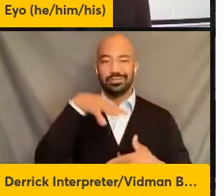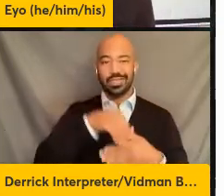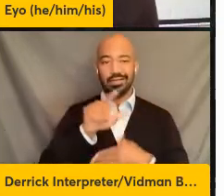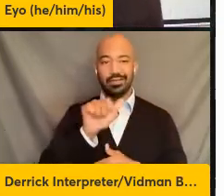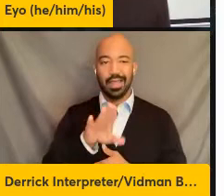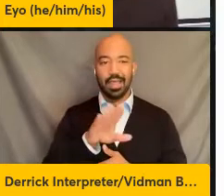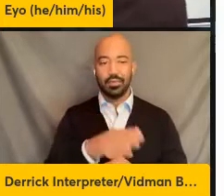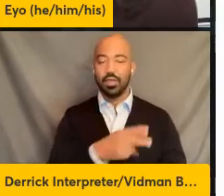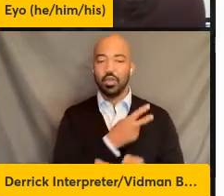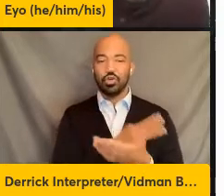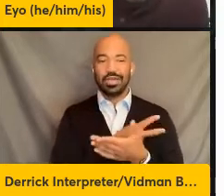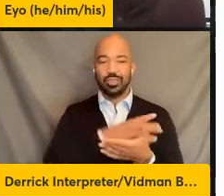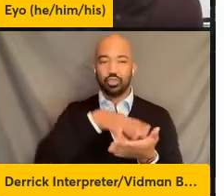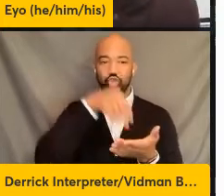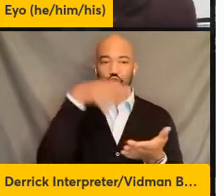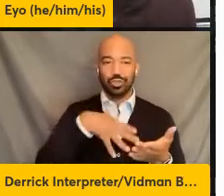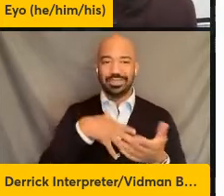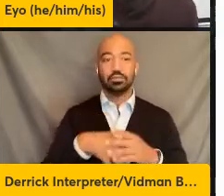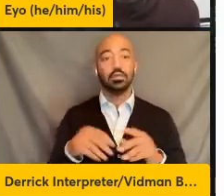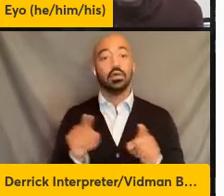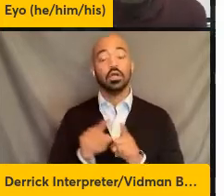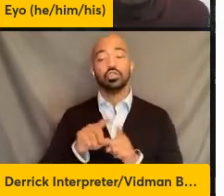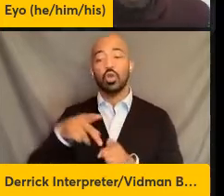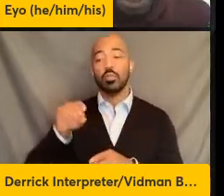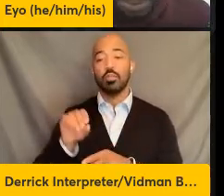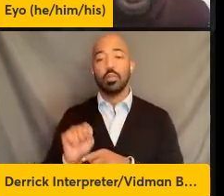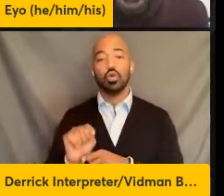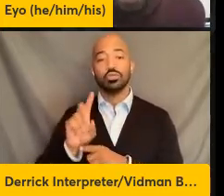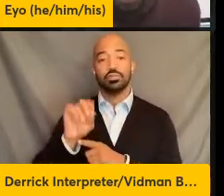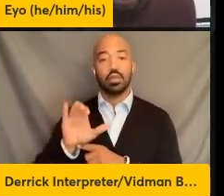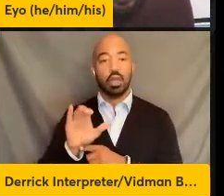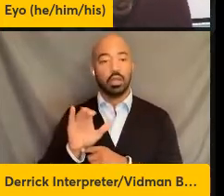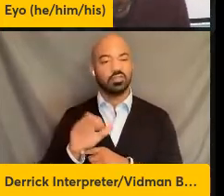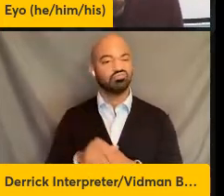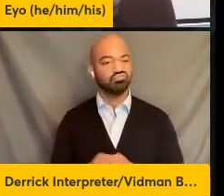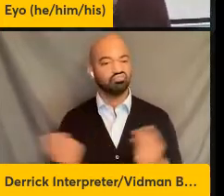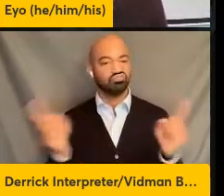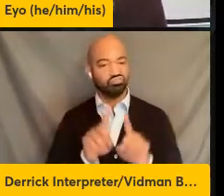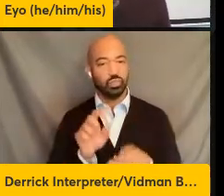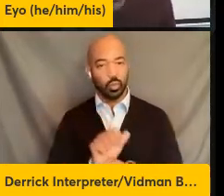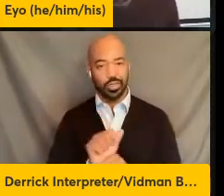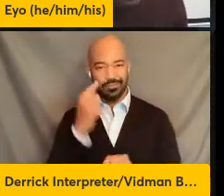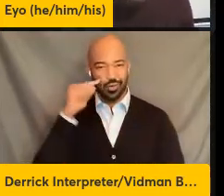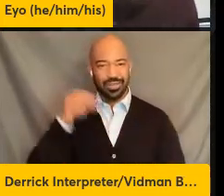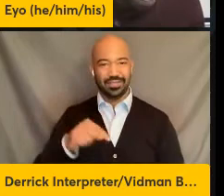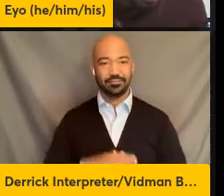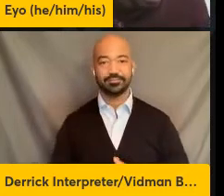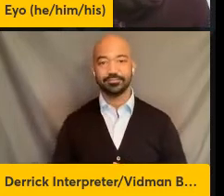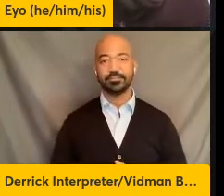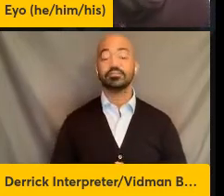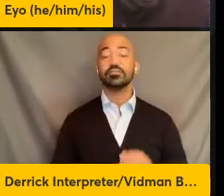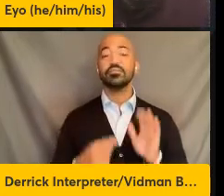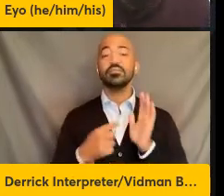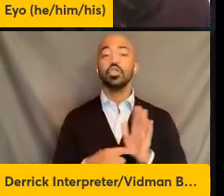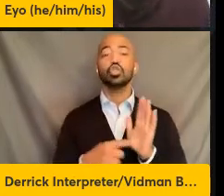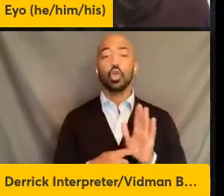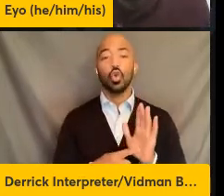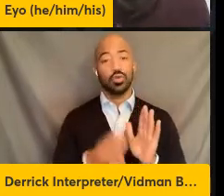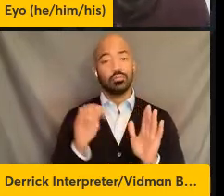graduate student and an a postdoc in the lab. Molly took advantage of the fact that some studies had been done several